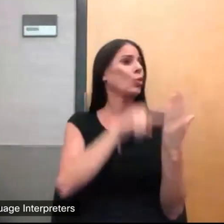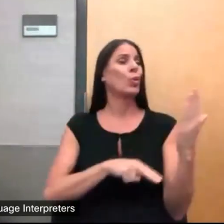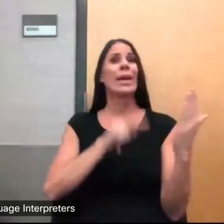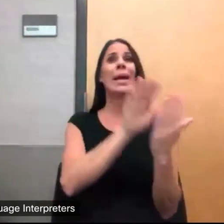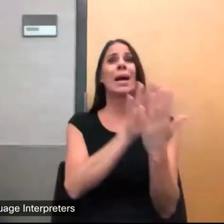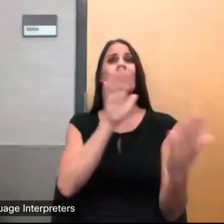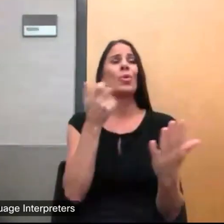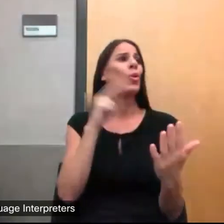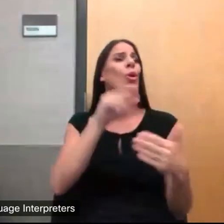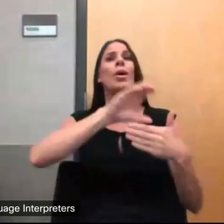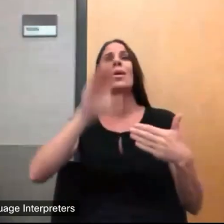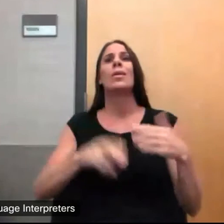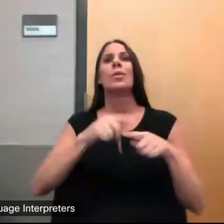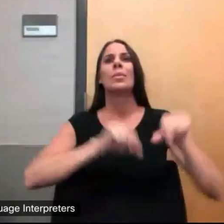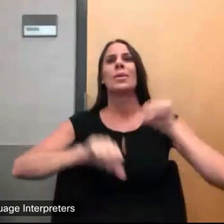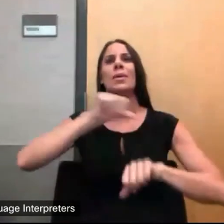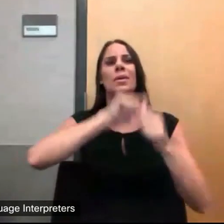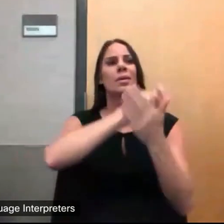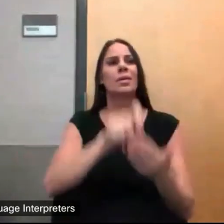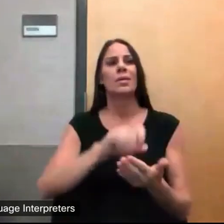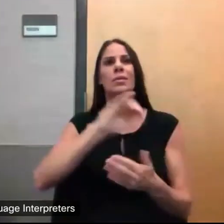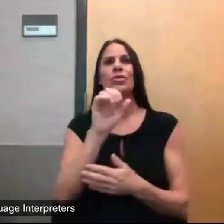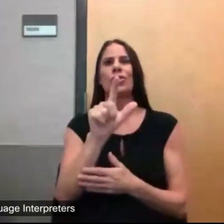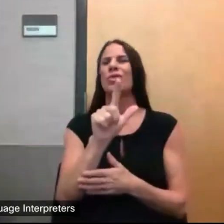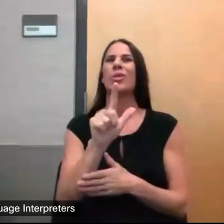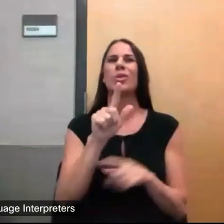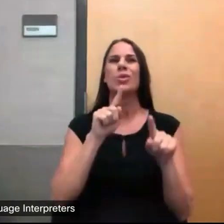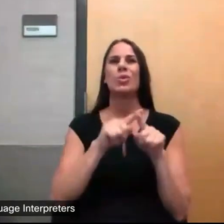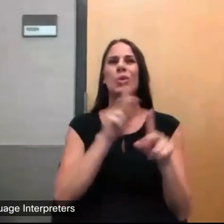a scientific journal to people. But in order to really distill it down to